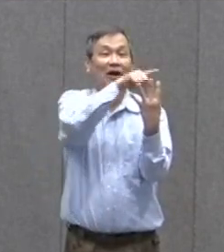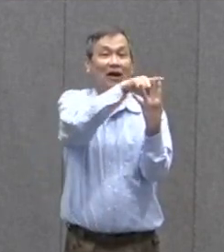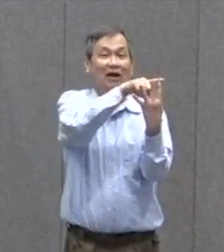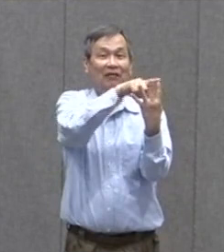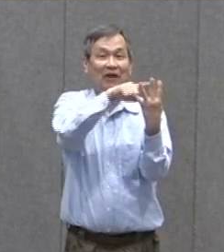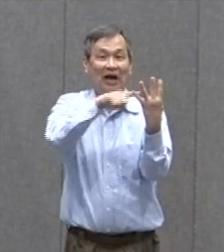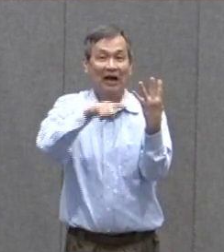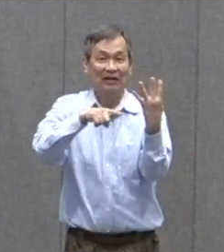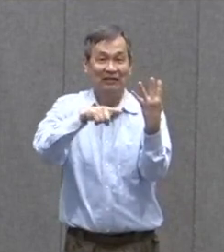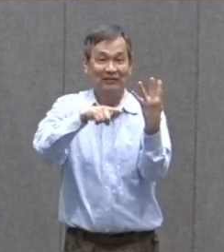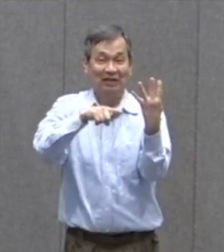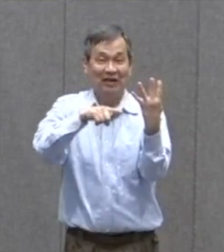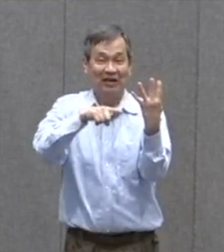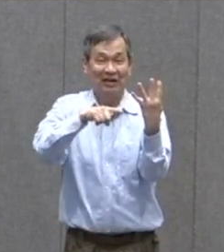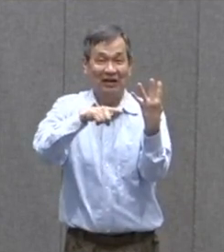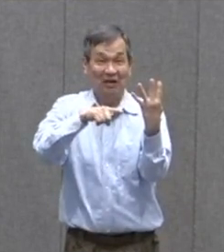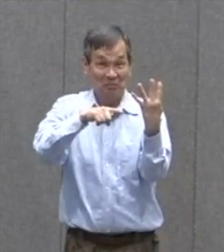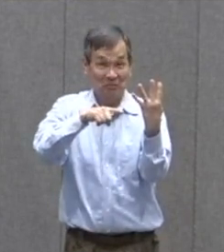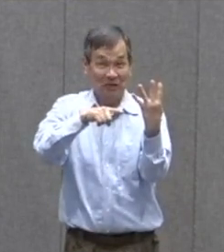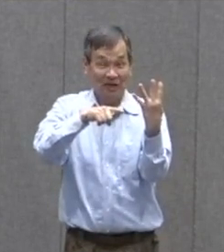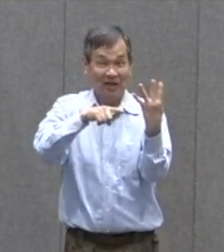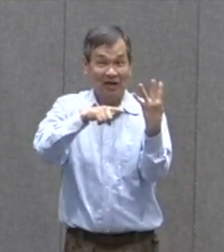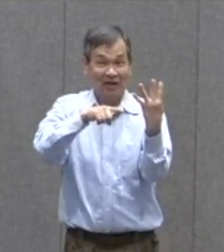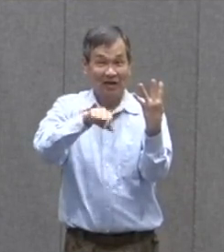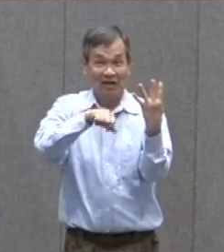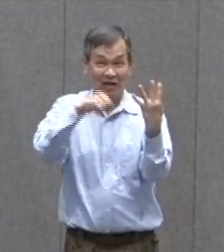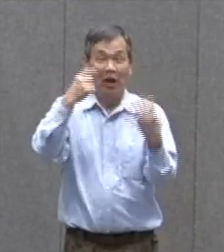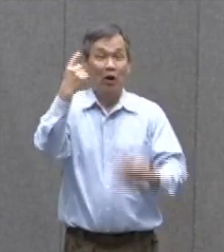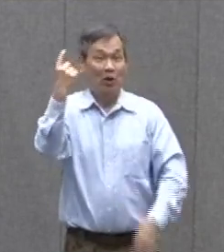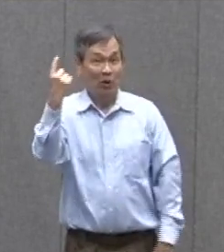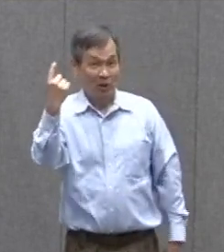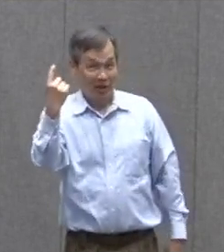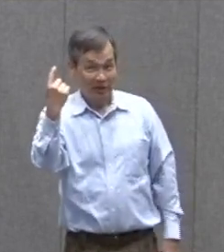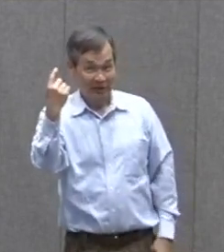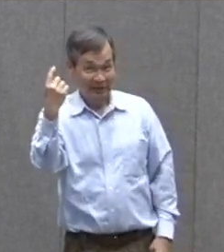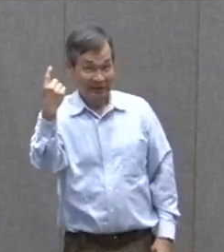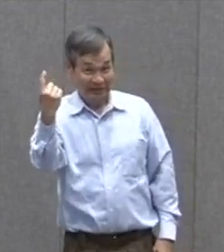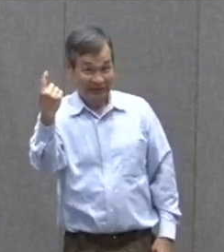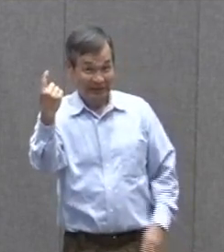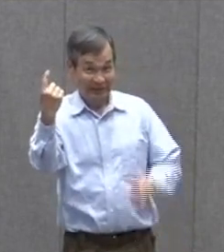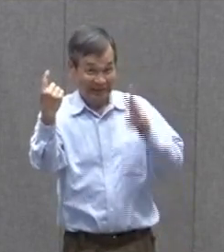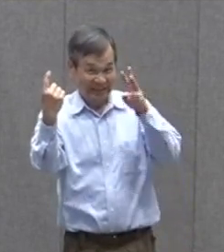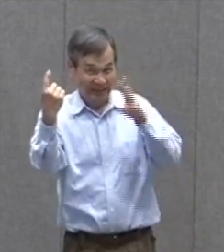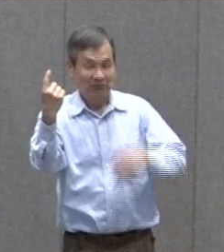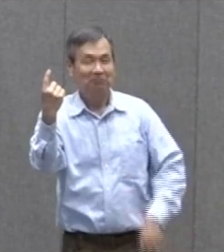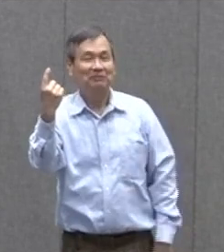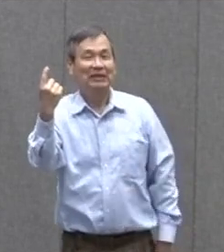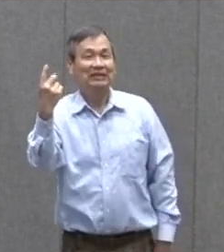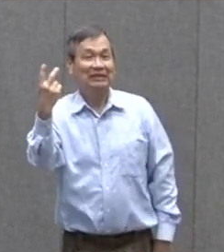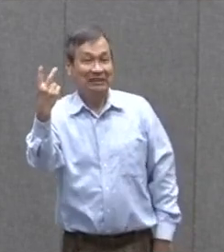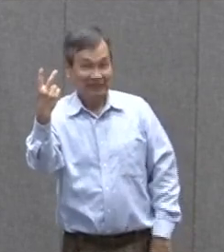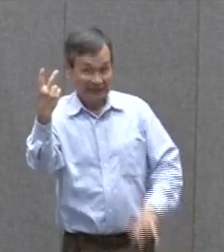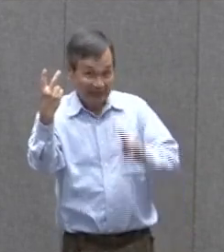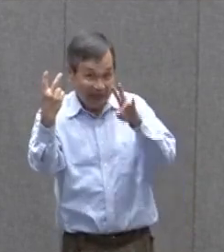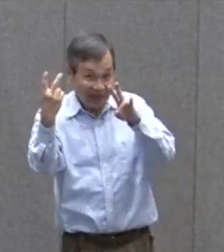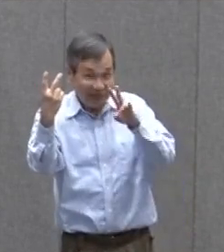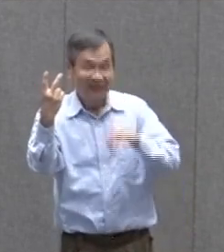Five. And then we're gonna continue with our straight line. Six, seven,